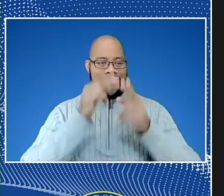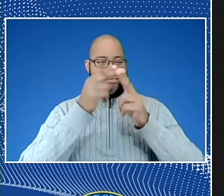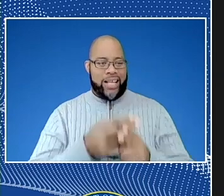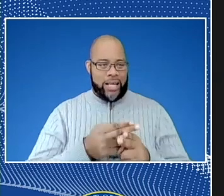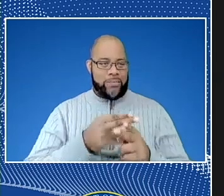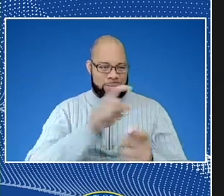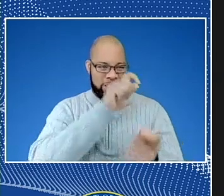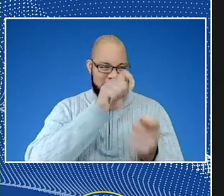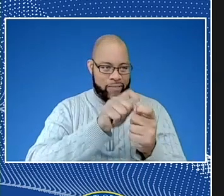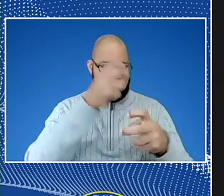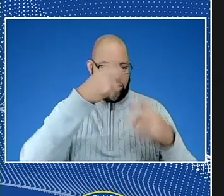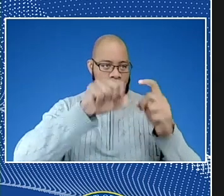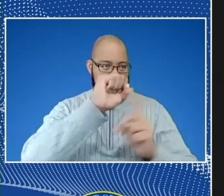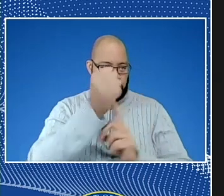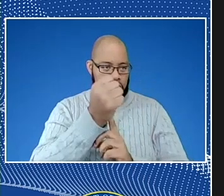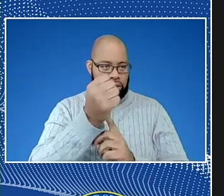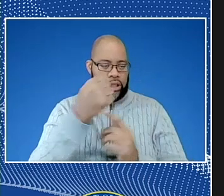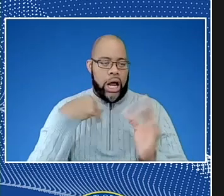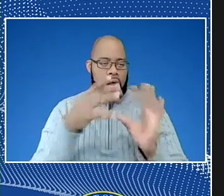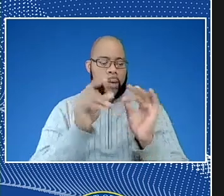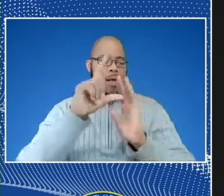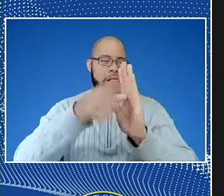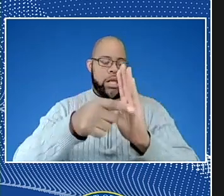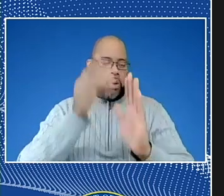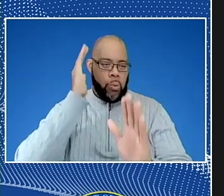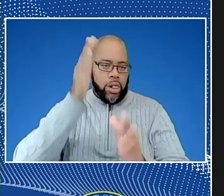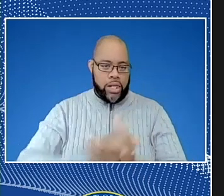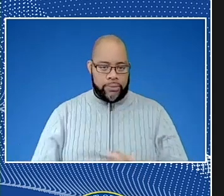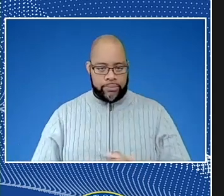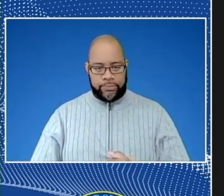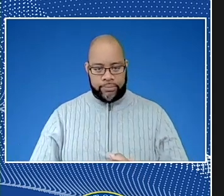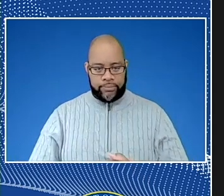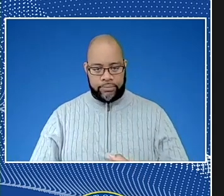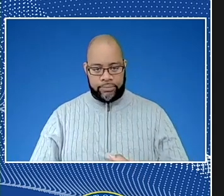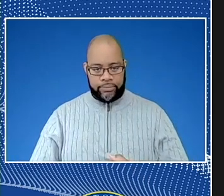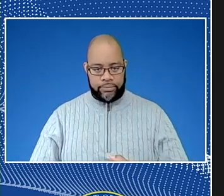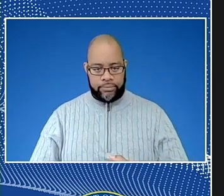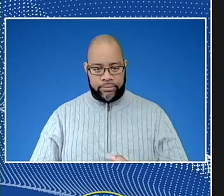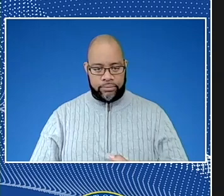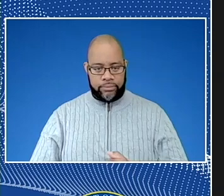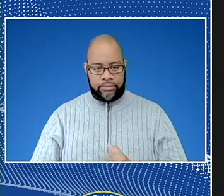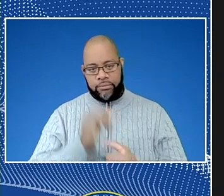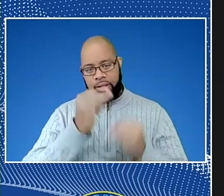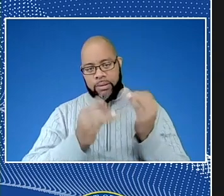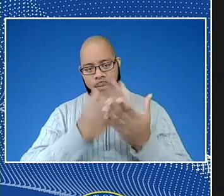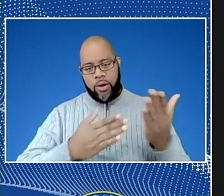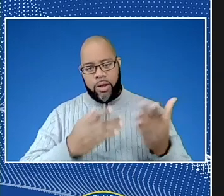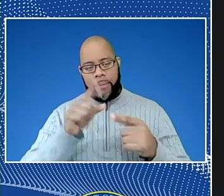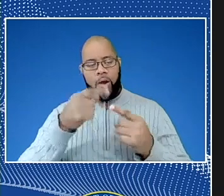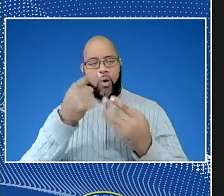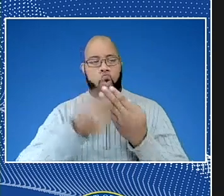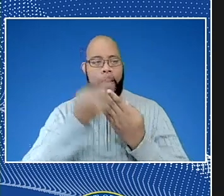and then I will comment a little bit later on the last part about automation. Thank you so much.